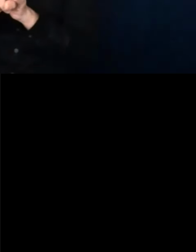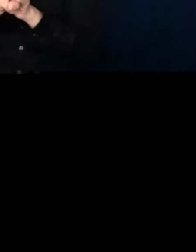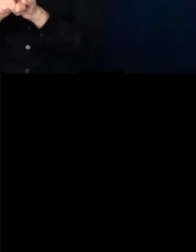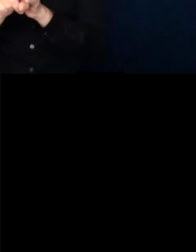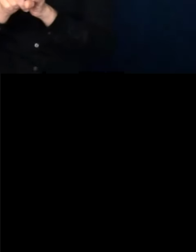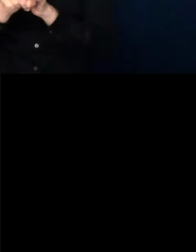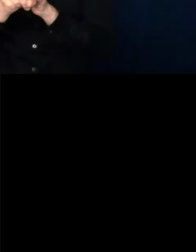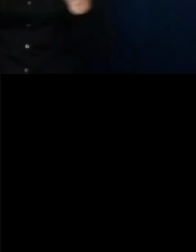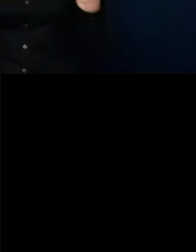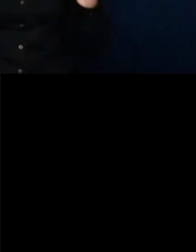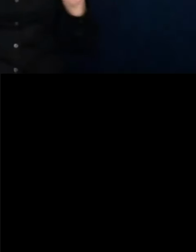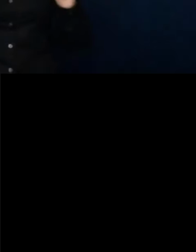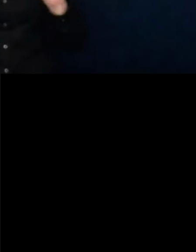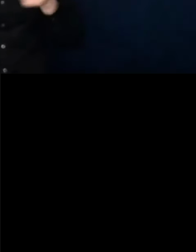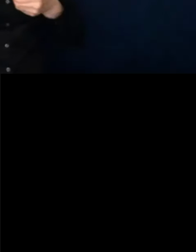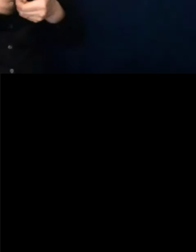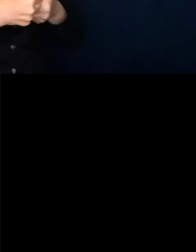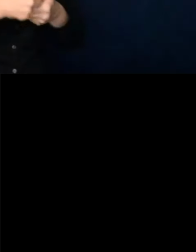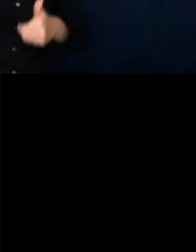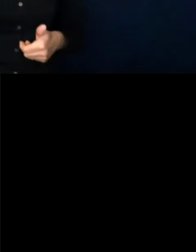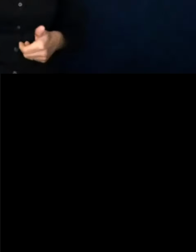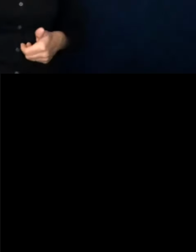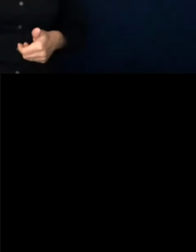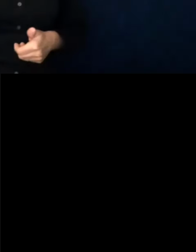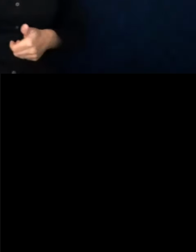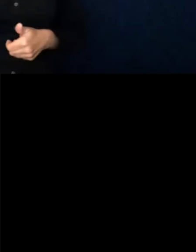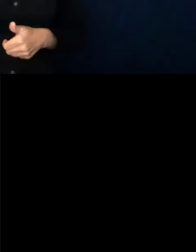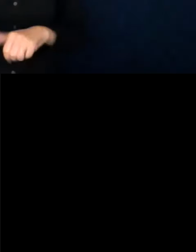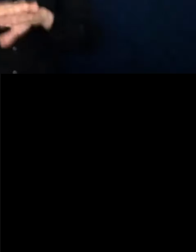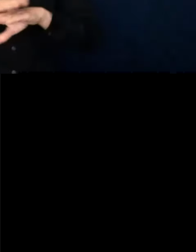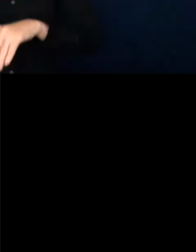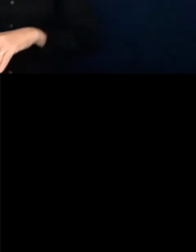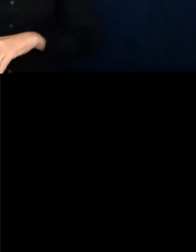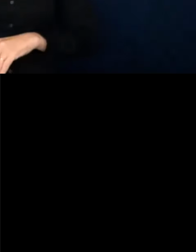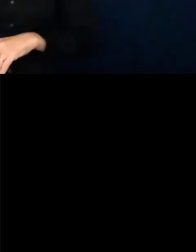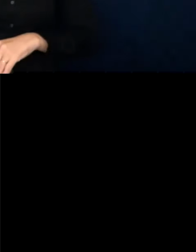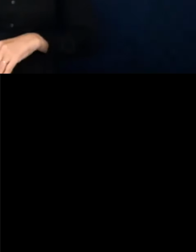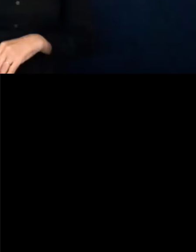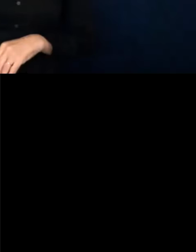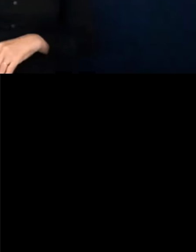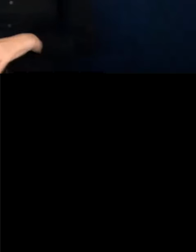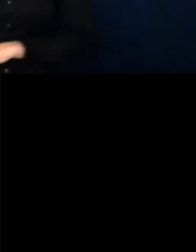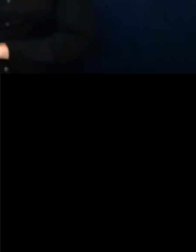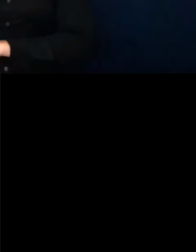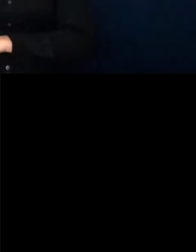that will be taking place on August 29th at noon. So feel free to register for that.